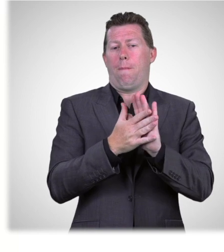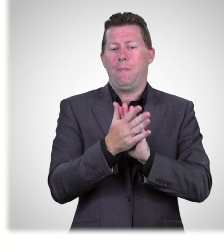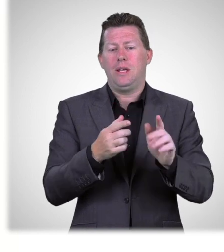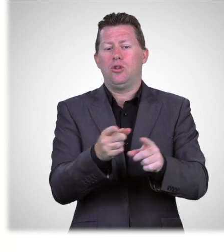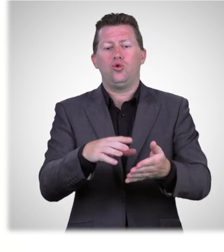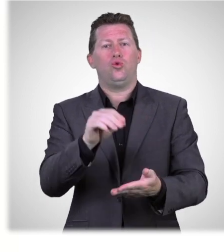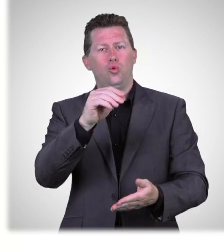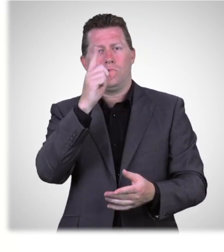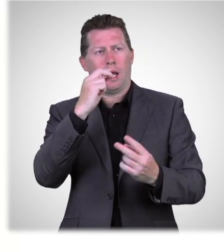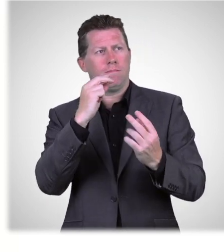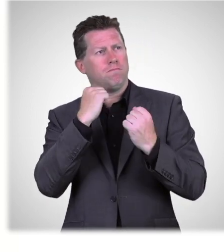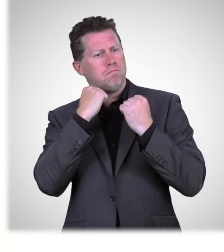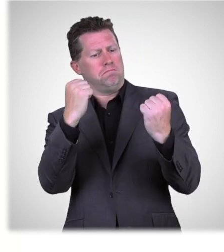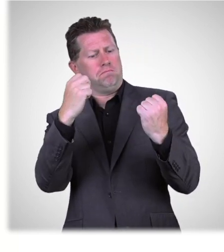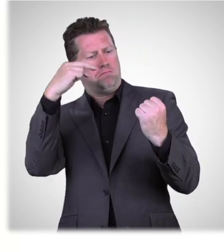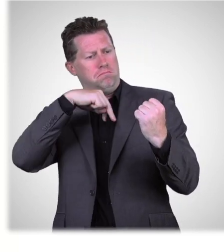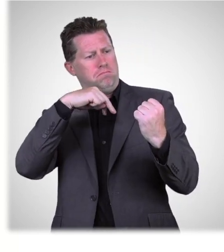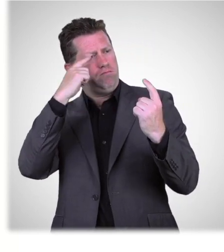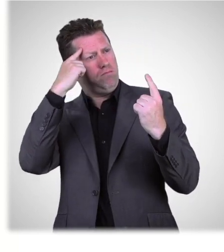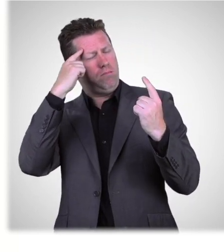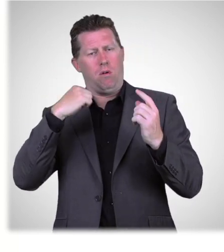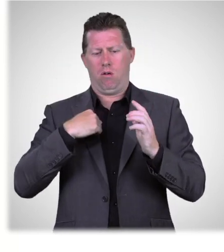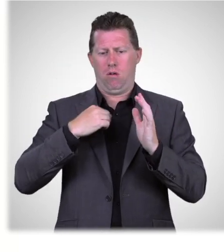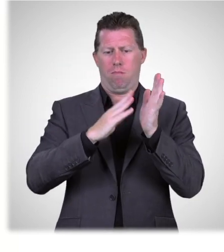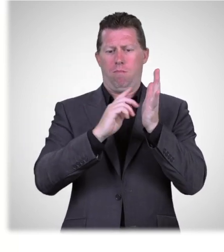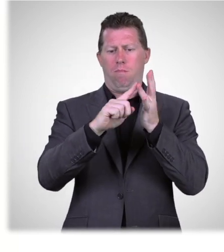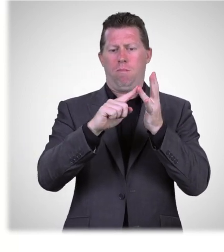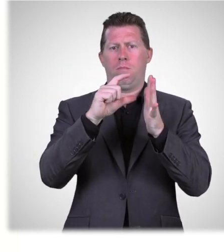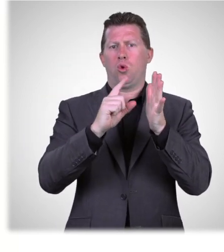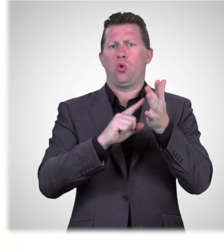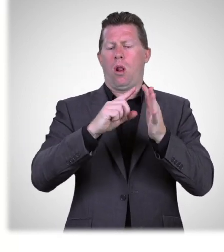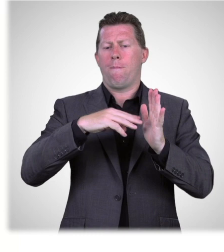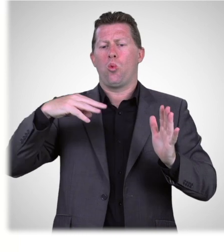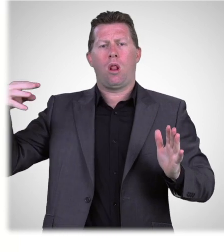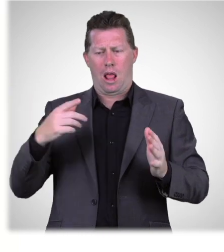this allows learners to partake in self-reflection of their experience of the Moodle so far and